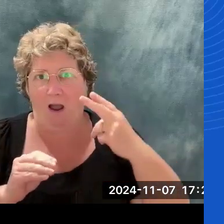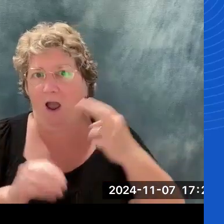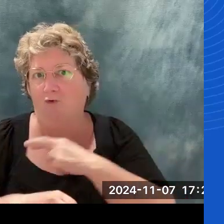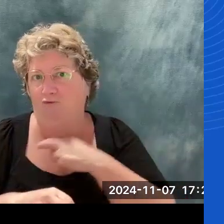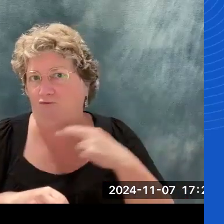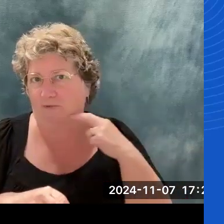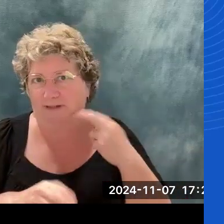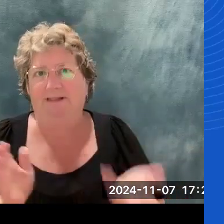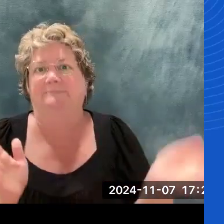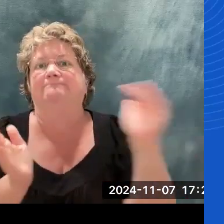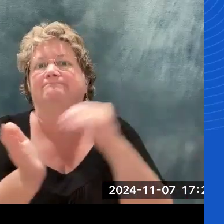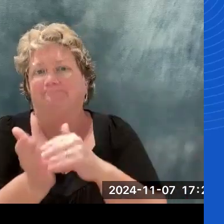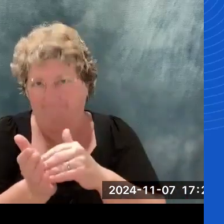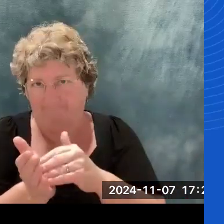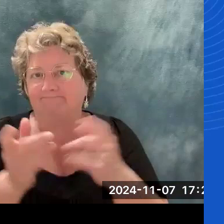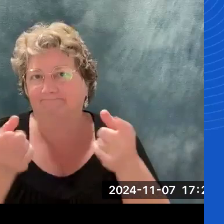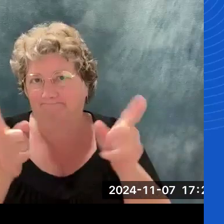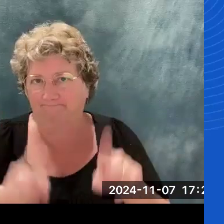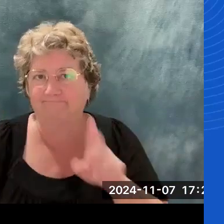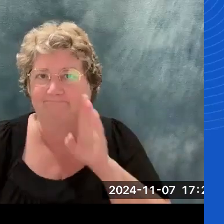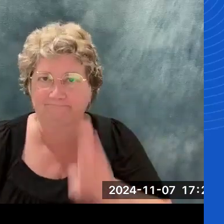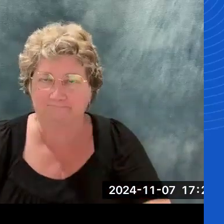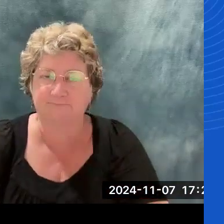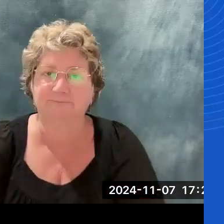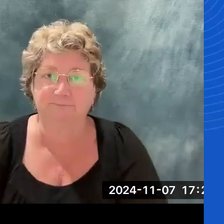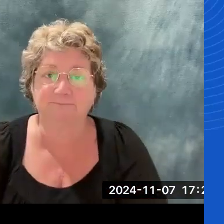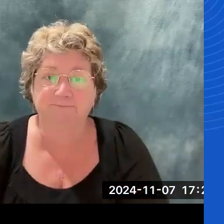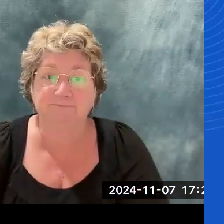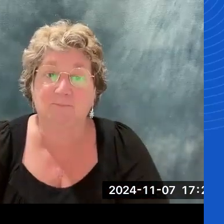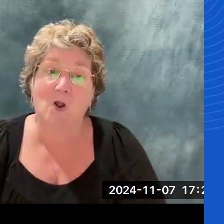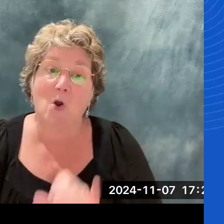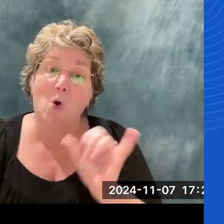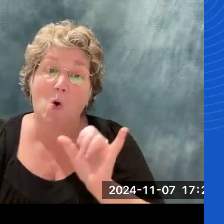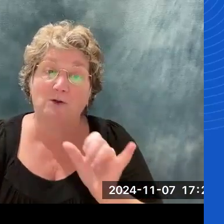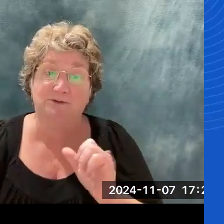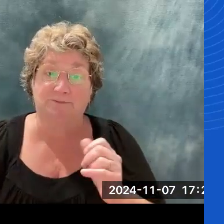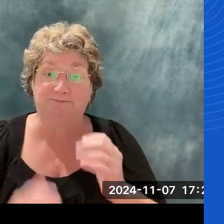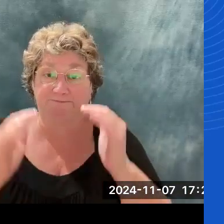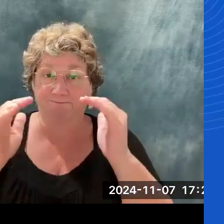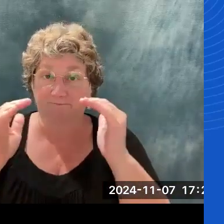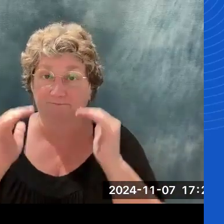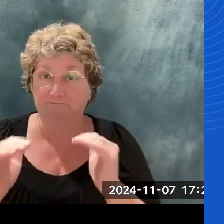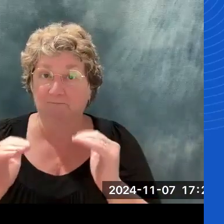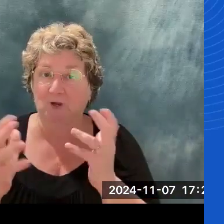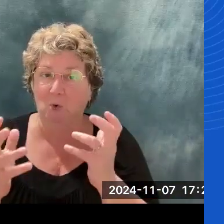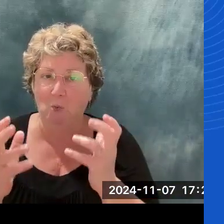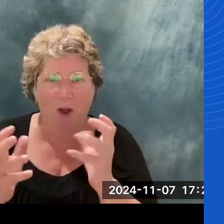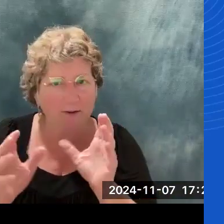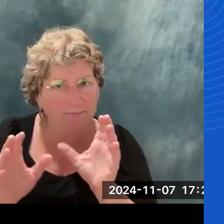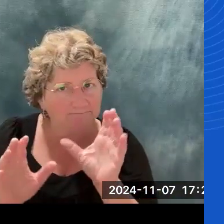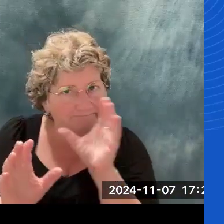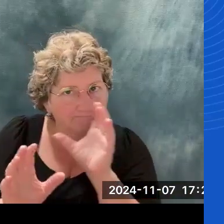The other things that we want to look for are emotional and behavioral indicators. So, what I mean by that is, are there changes